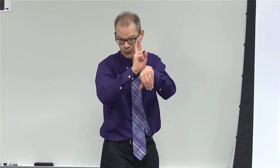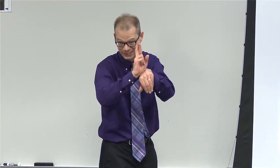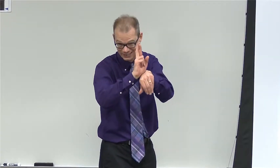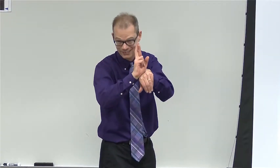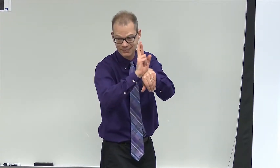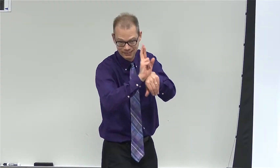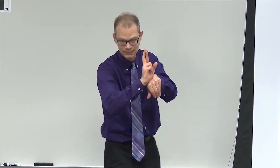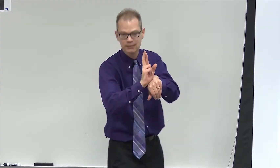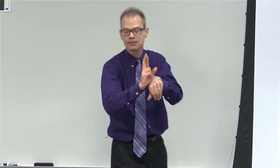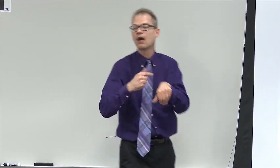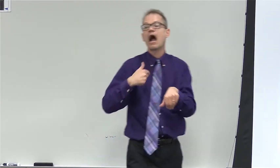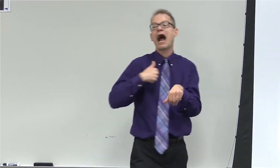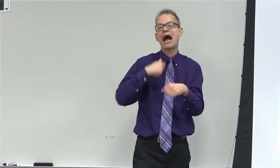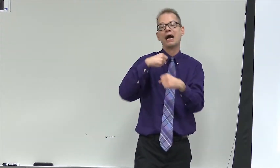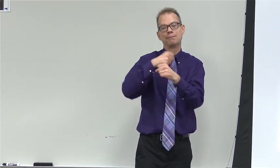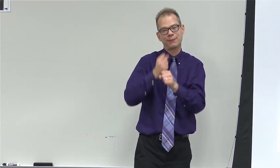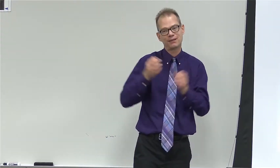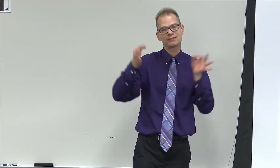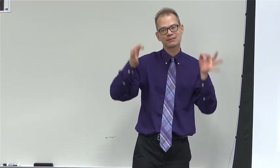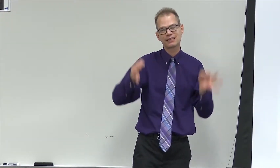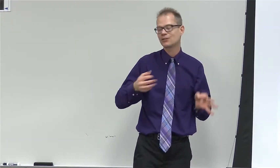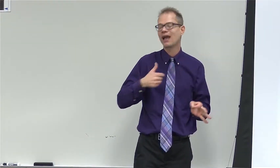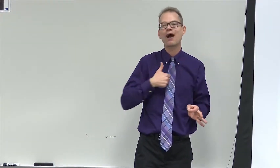So I entered residency at that time